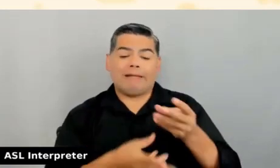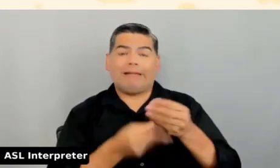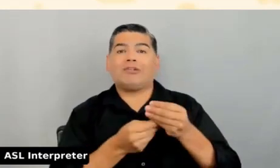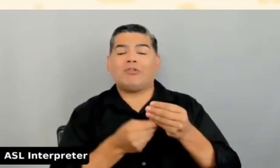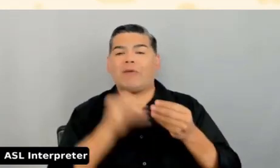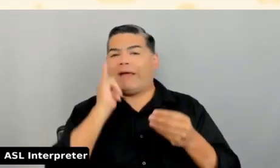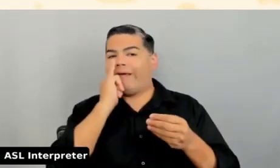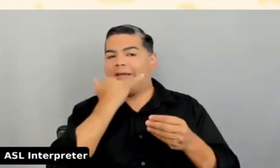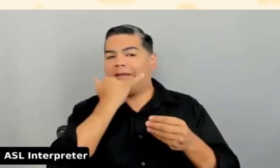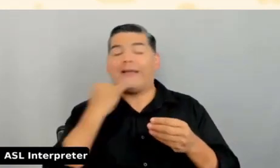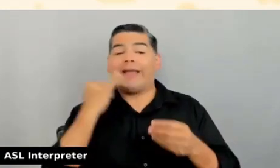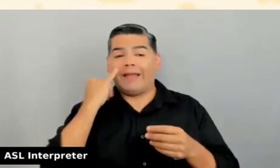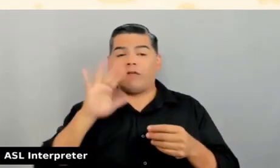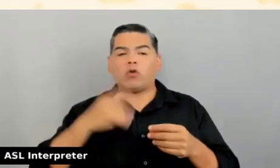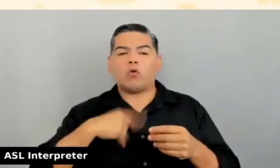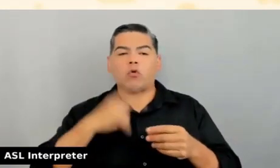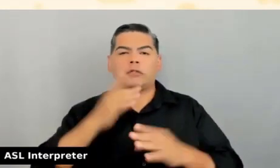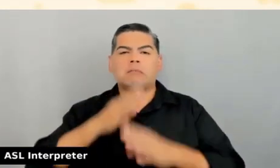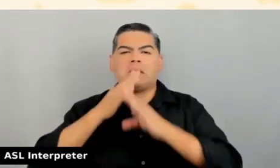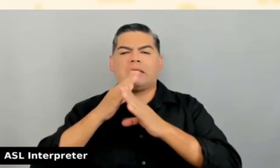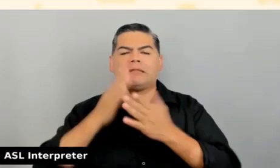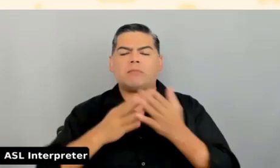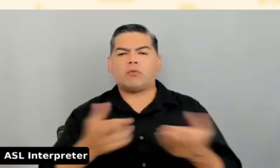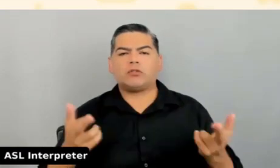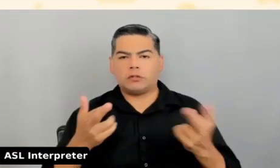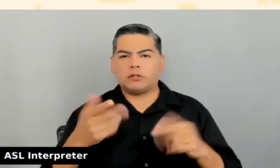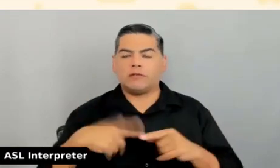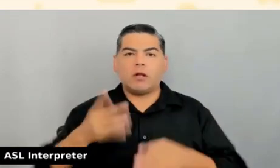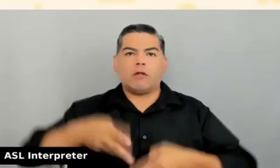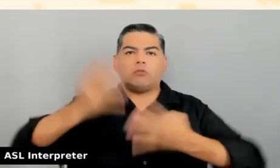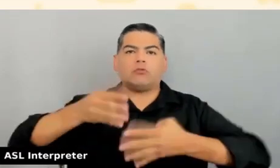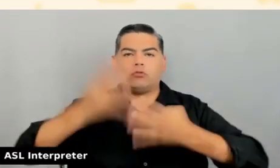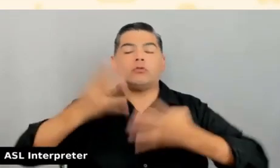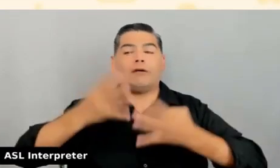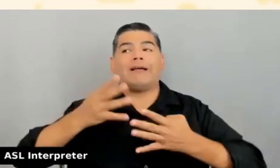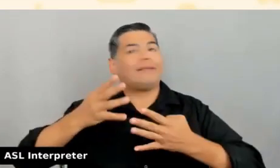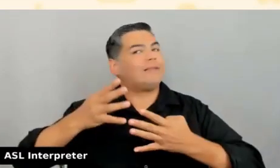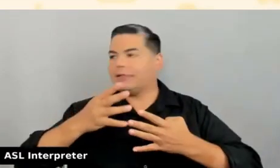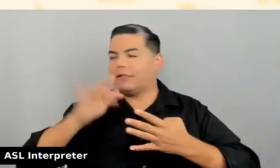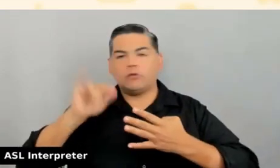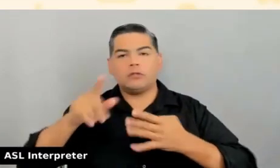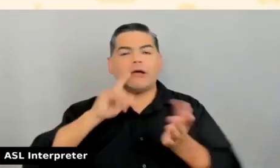If your browser is blocking certain resources from being loaded, those are not counted against the theme